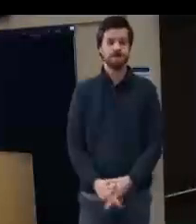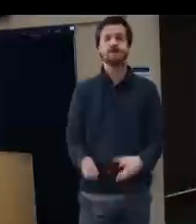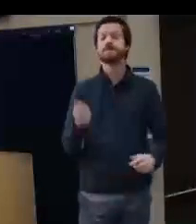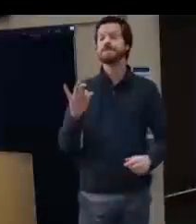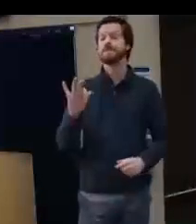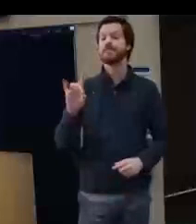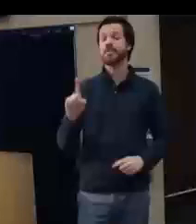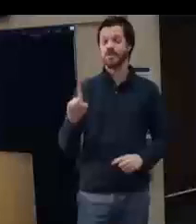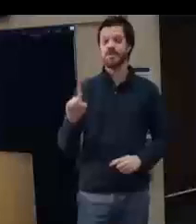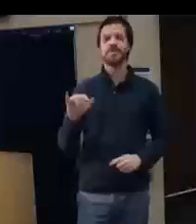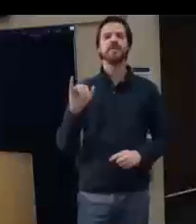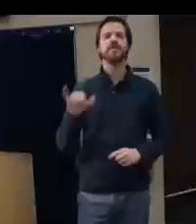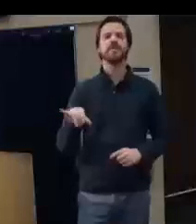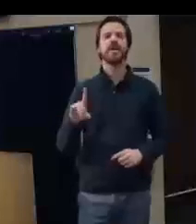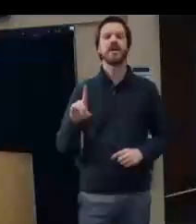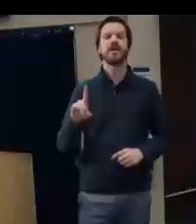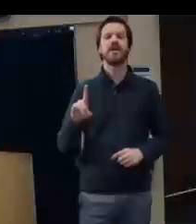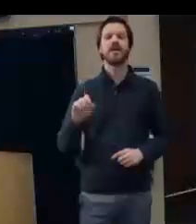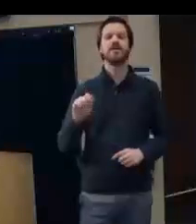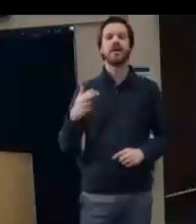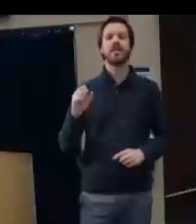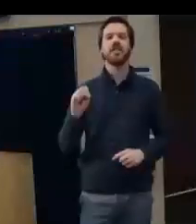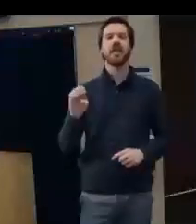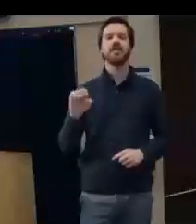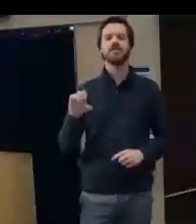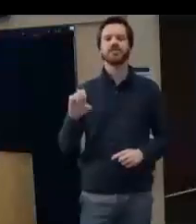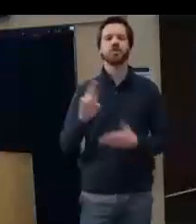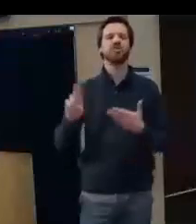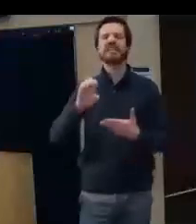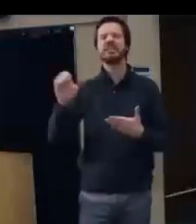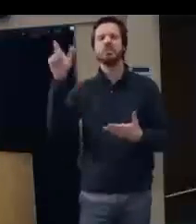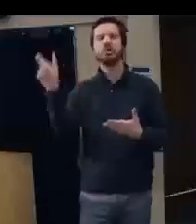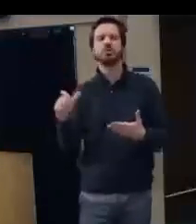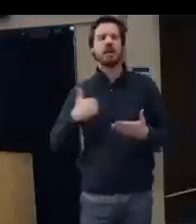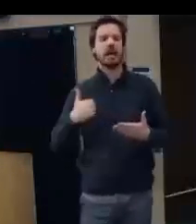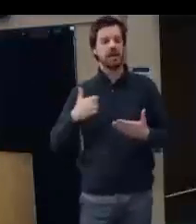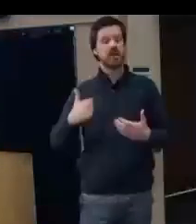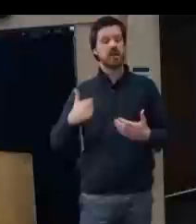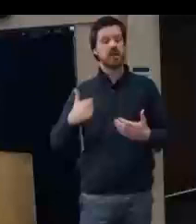this is DAL Housey University on the east coast of Canada the lifestyle perceptions and responses of